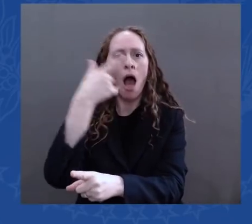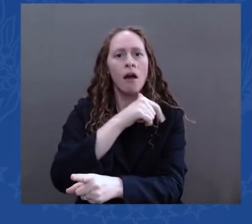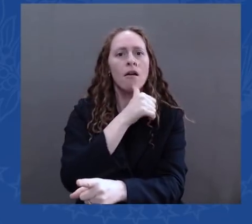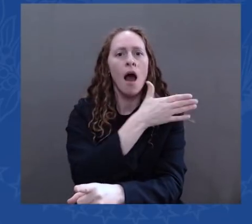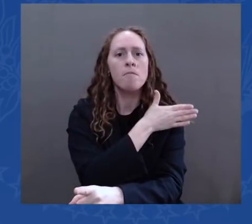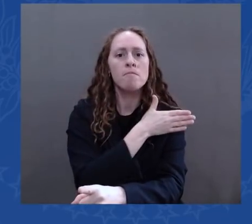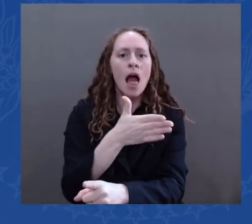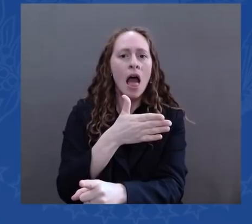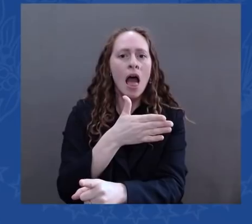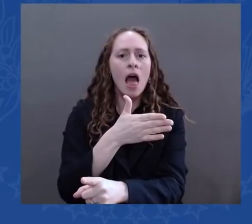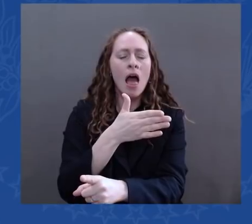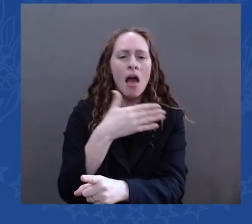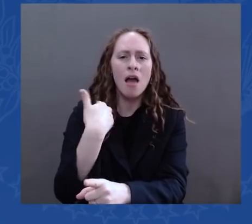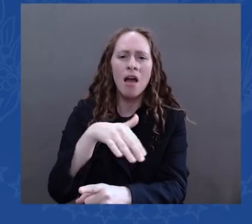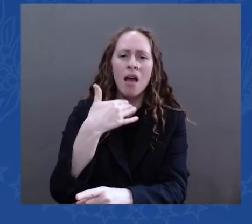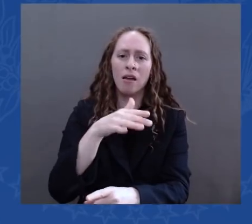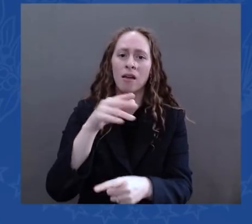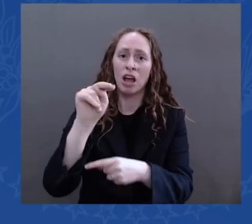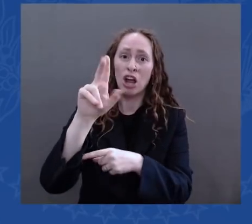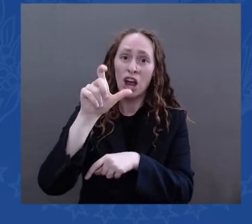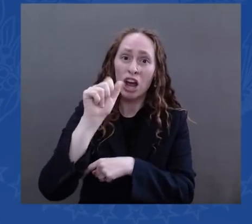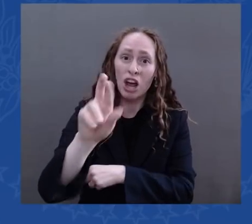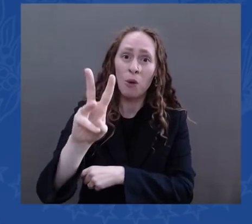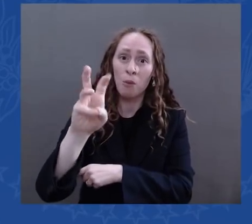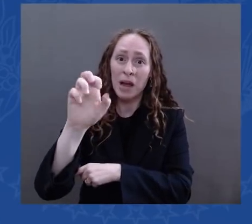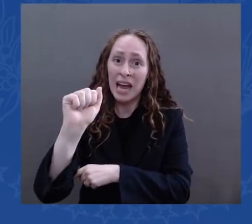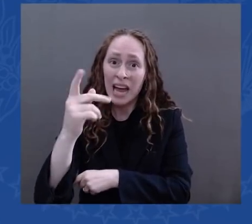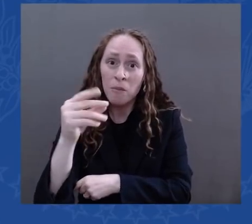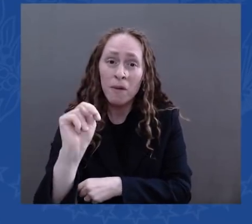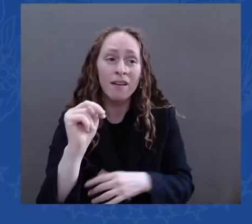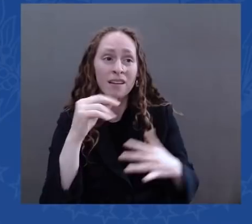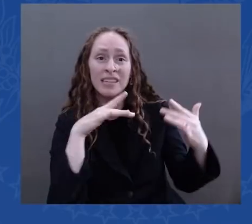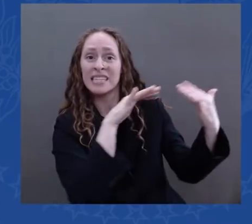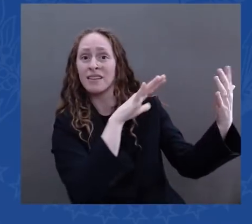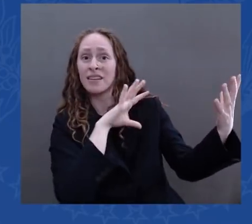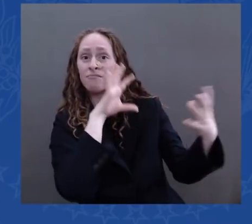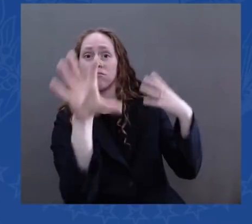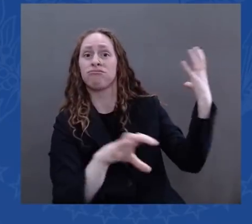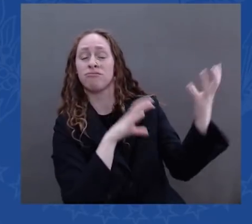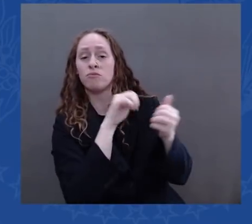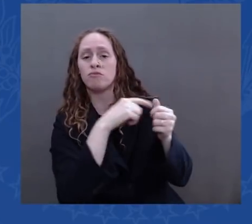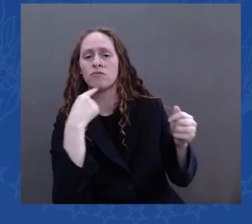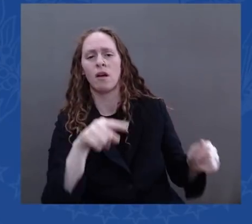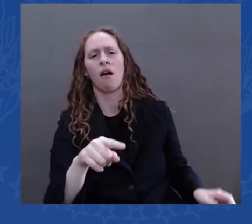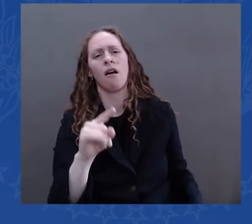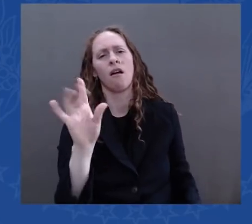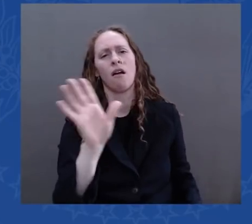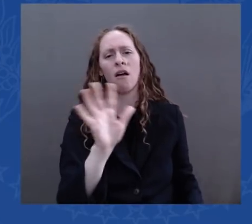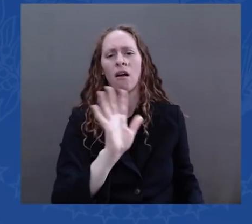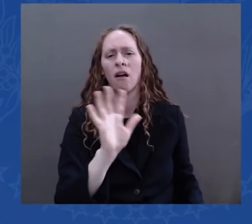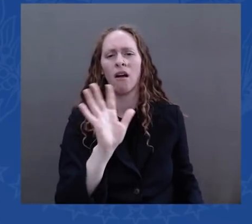I was expressing my outrage at the behavior of this man. It's outrageous. It's outrageous.